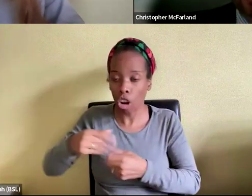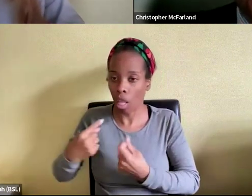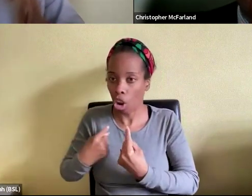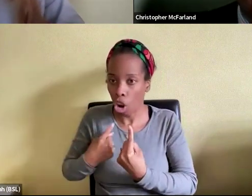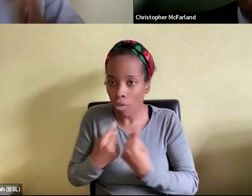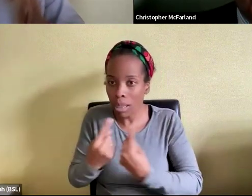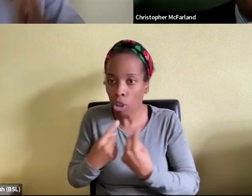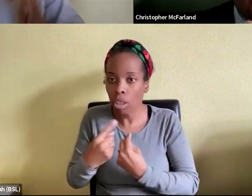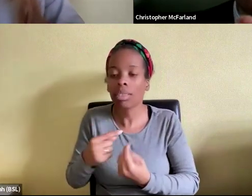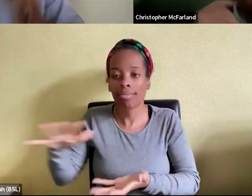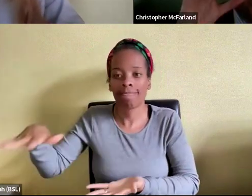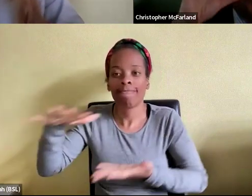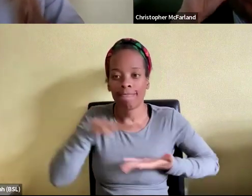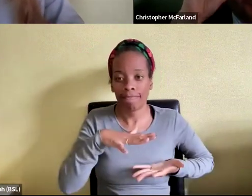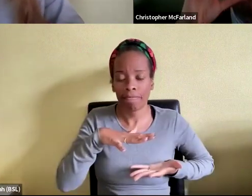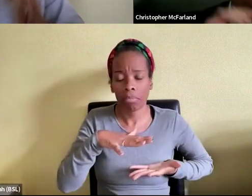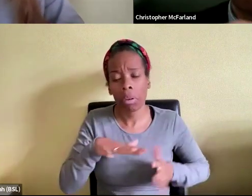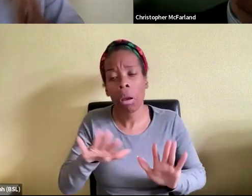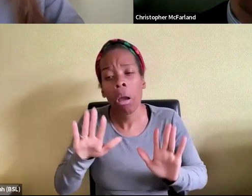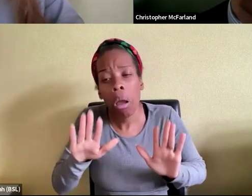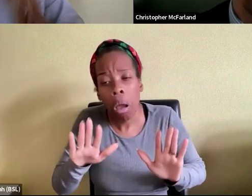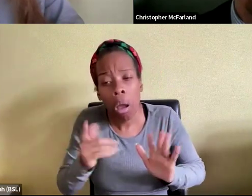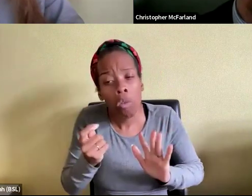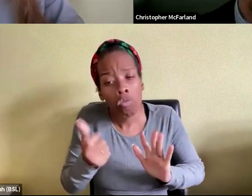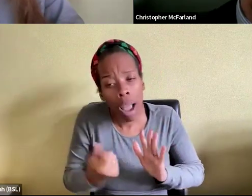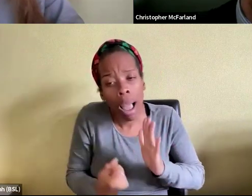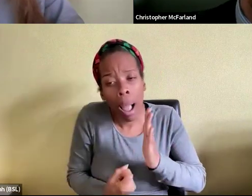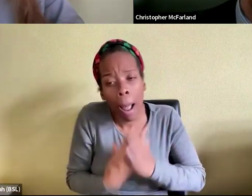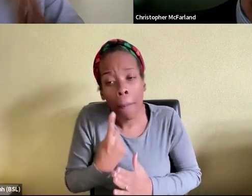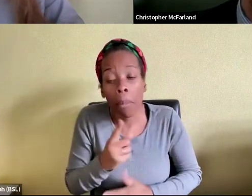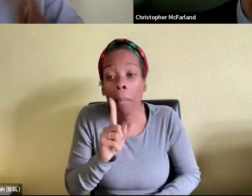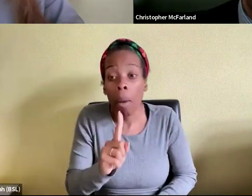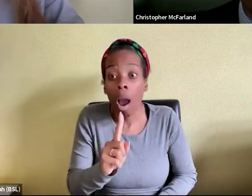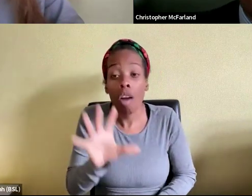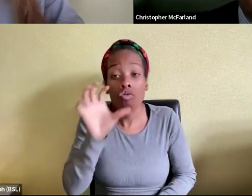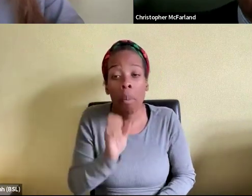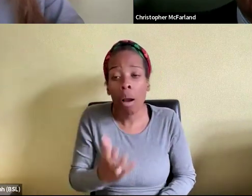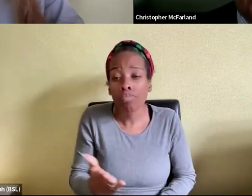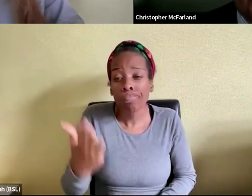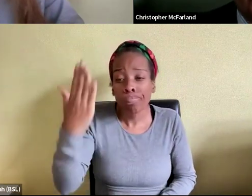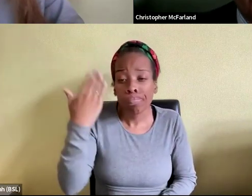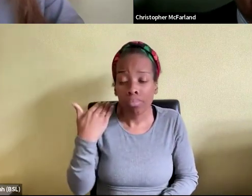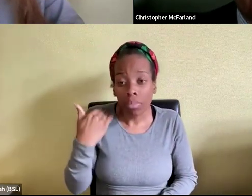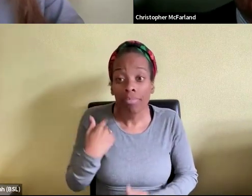Because it's doesn't happen very often, but I remember once but, with a disabled student in Oxford we found some pretty